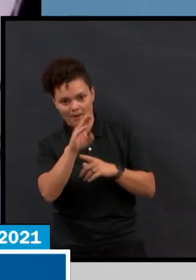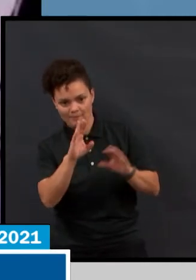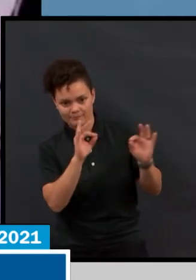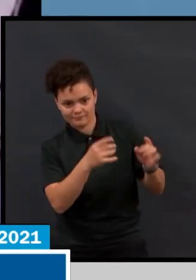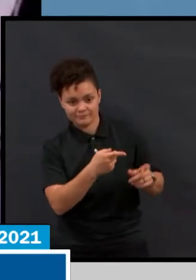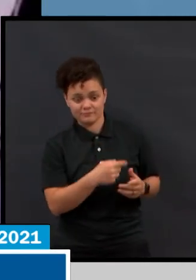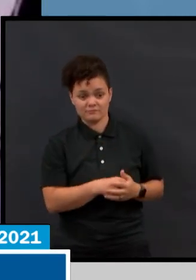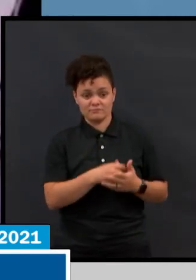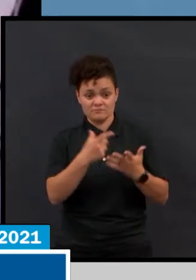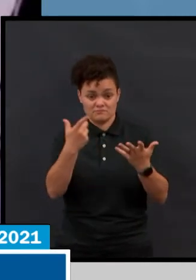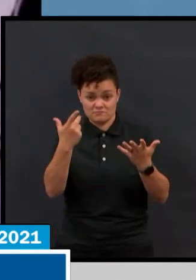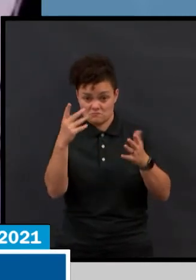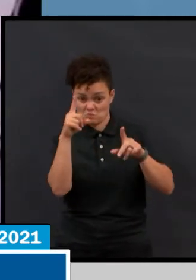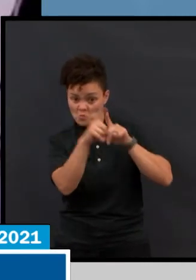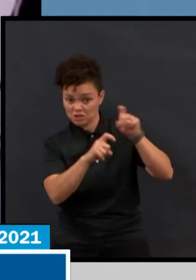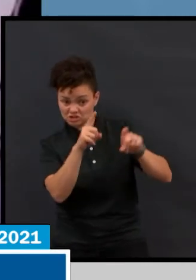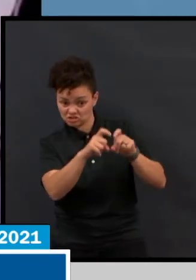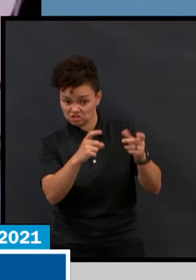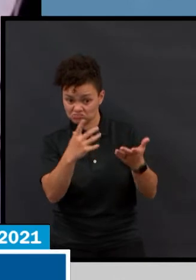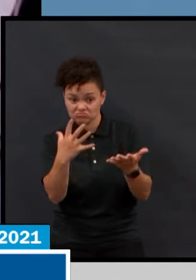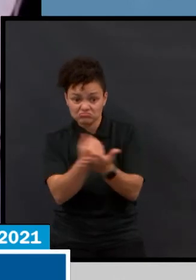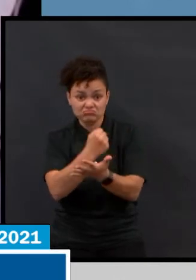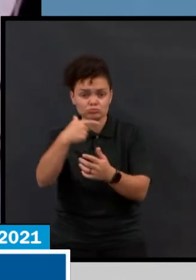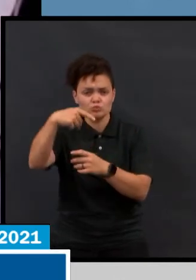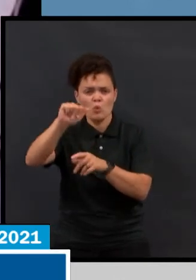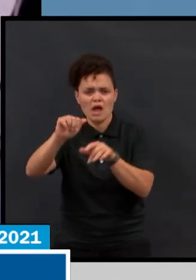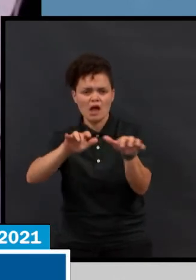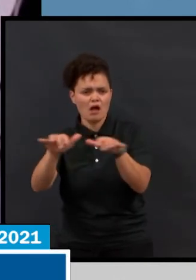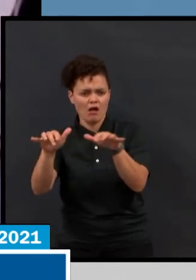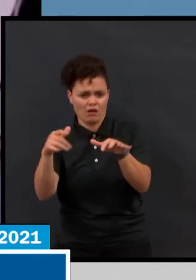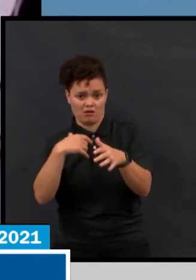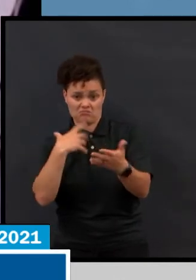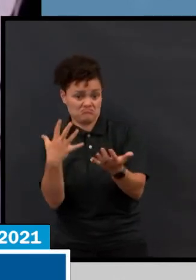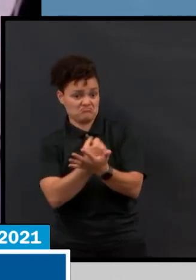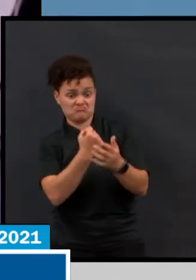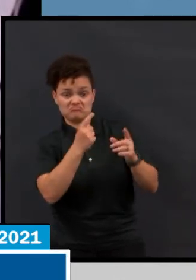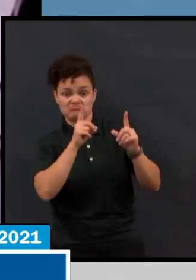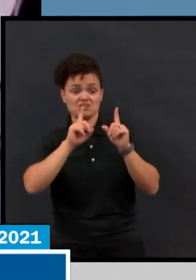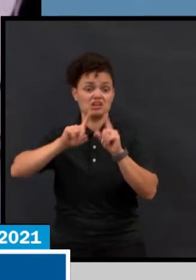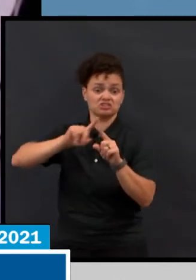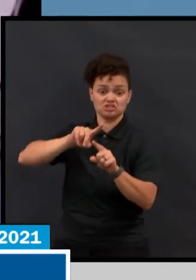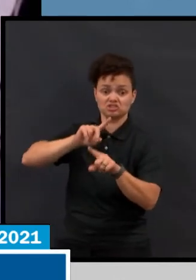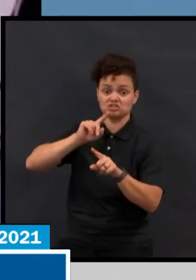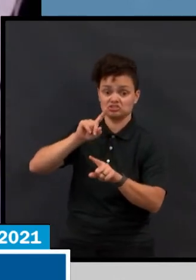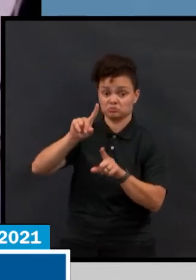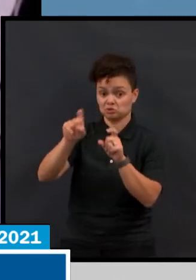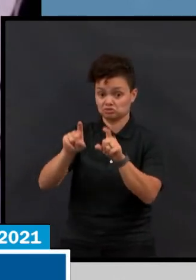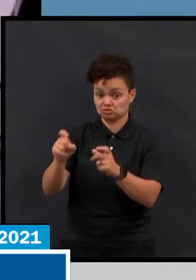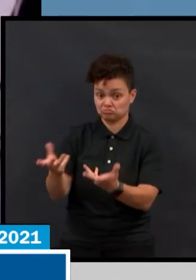and we will go ahead and get those questions answered to you or get those answers to you